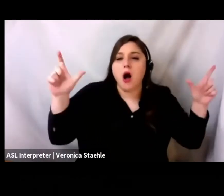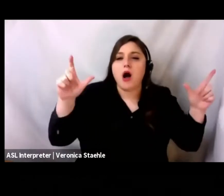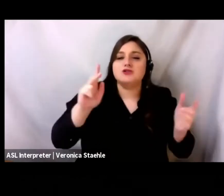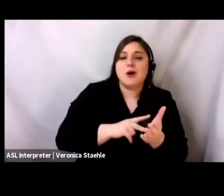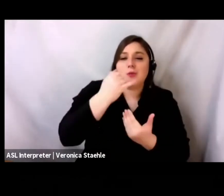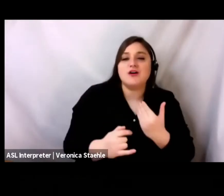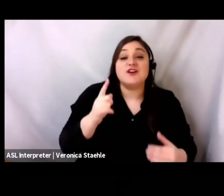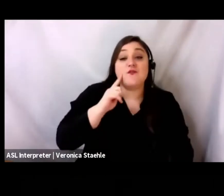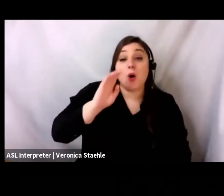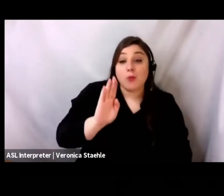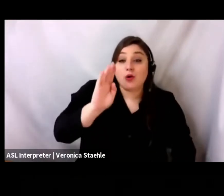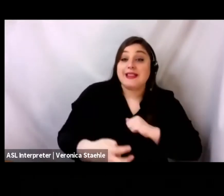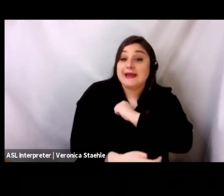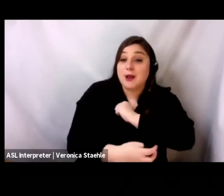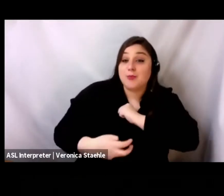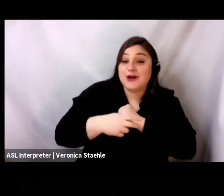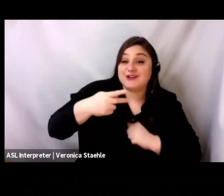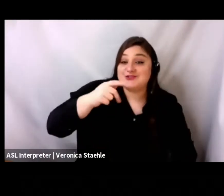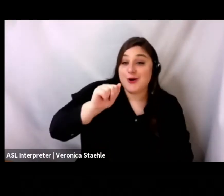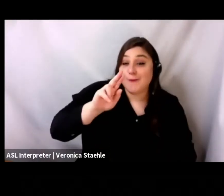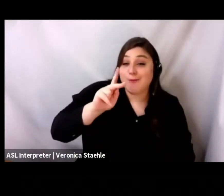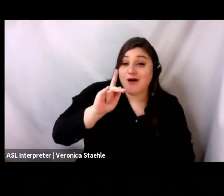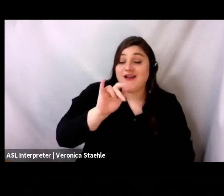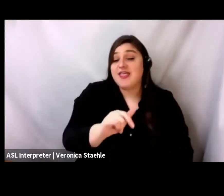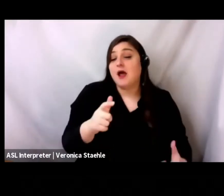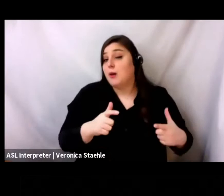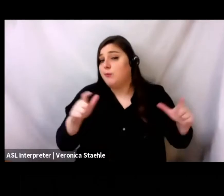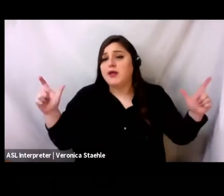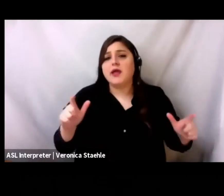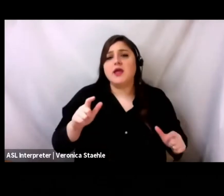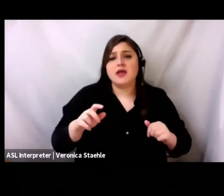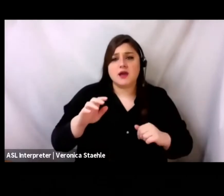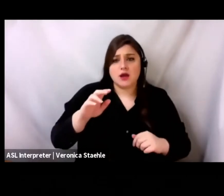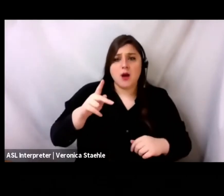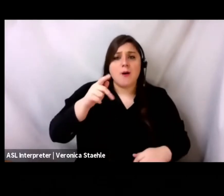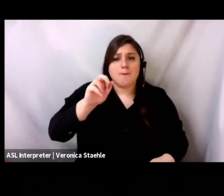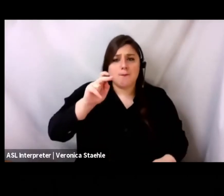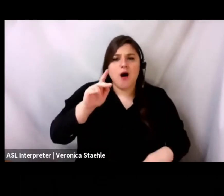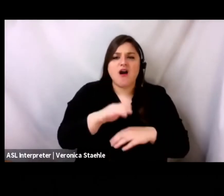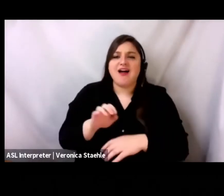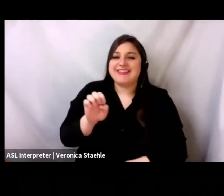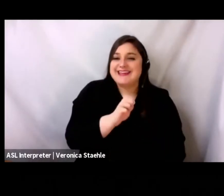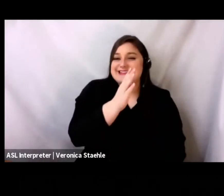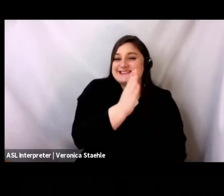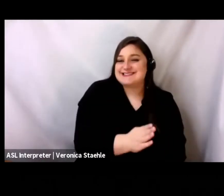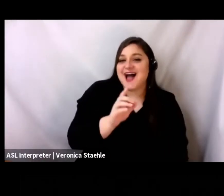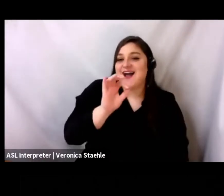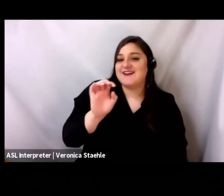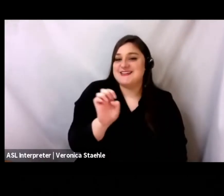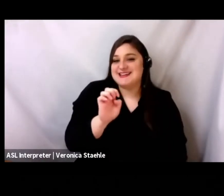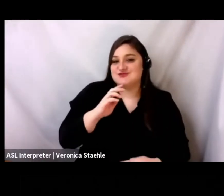which is an 86‑acre park on the east side of the East River, so the Brooklyn side. And there